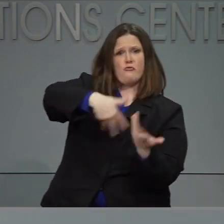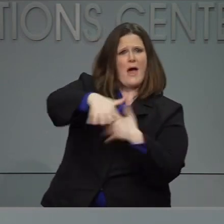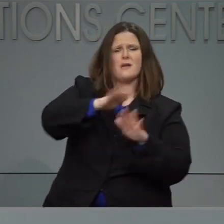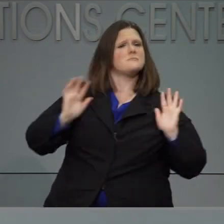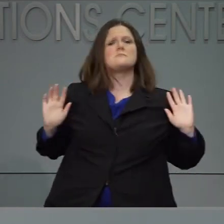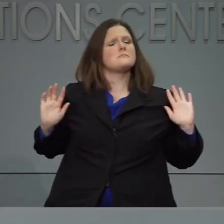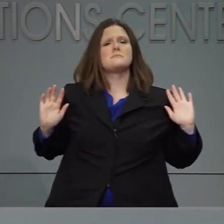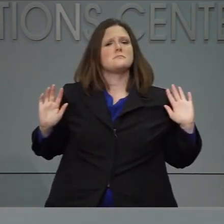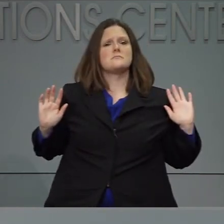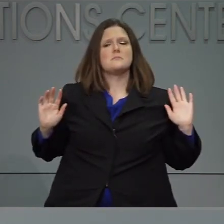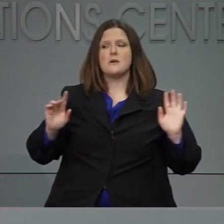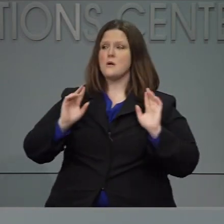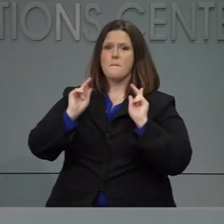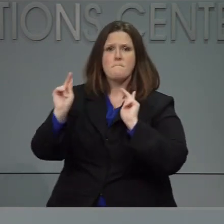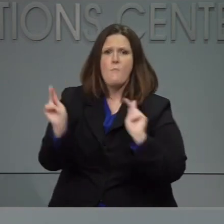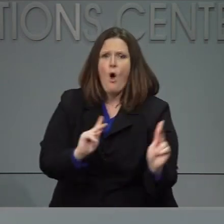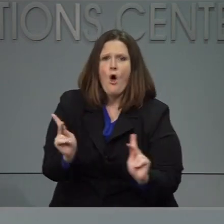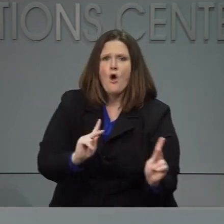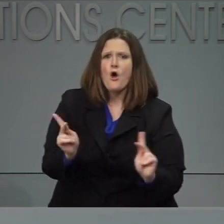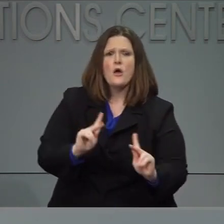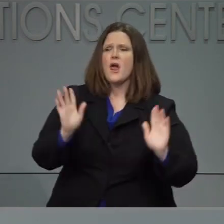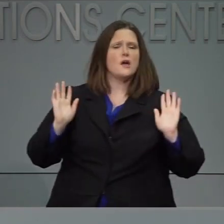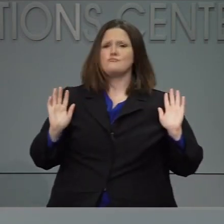PARTIES WHETHER YOU'RE AT A UNIVERSITY SETTING OR NOT AND